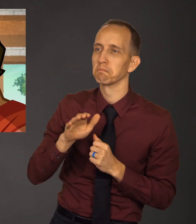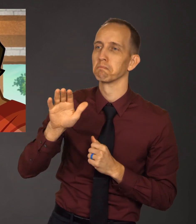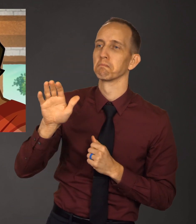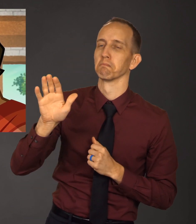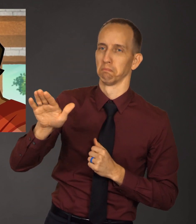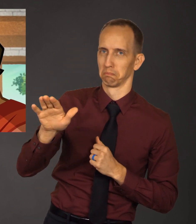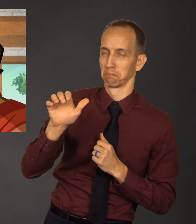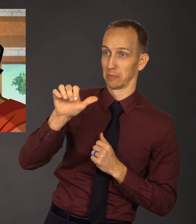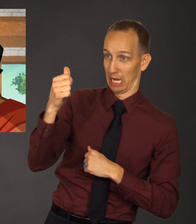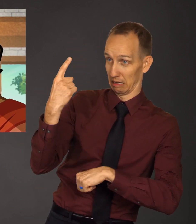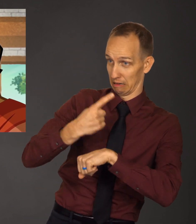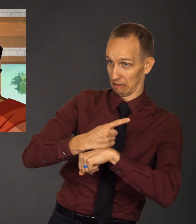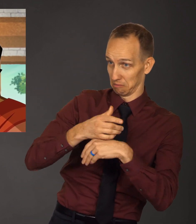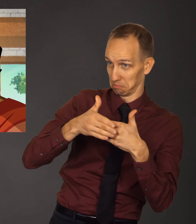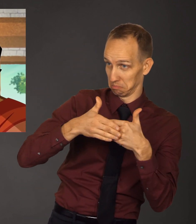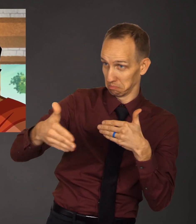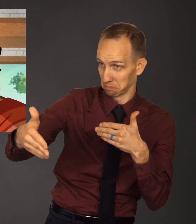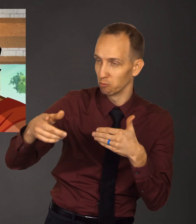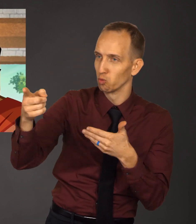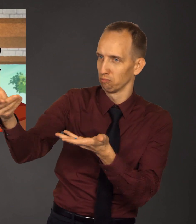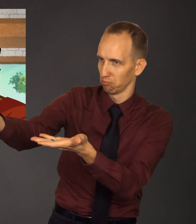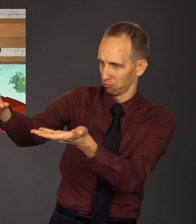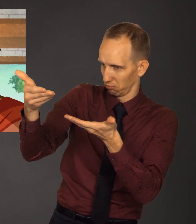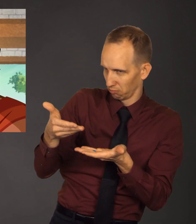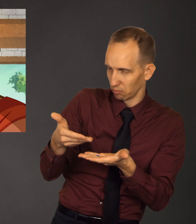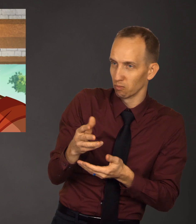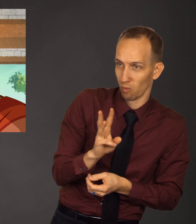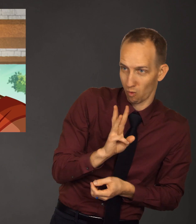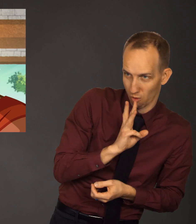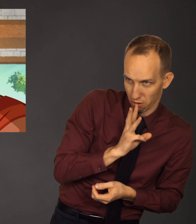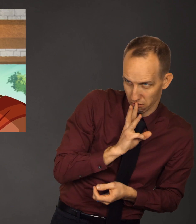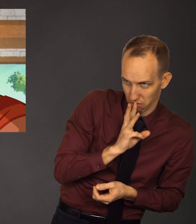Daniel asked the servant to give them water and grains for 10 days